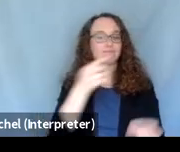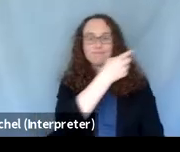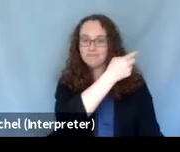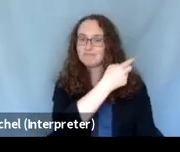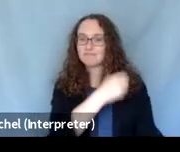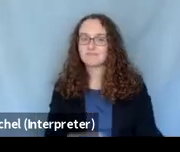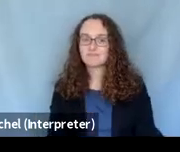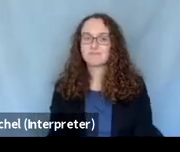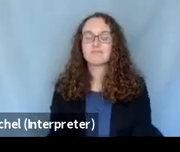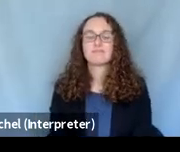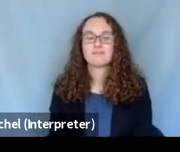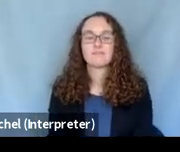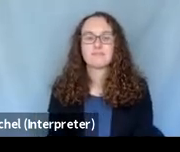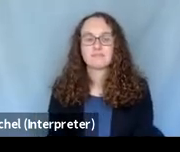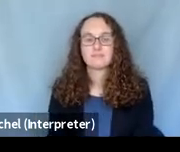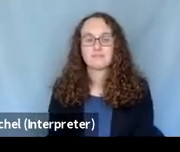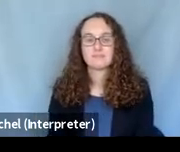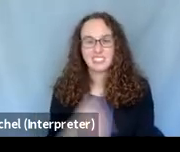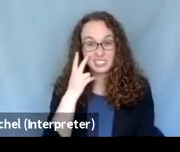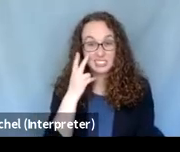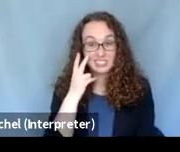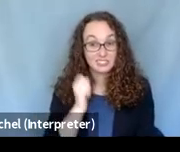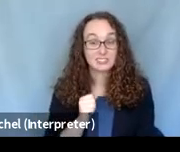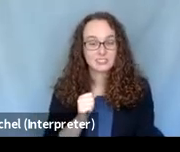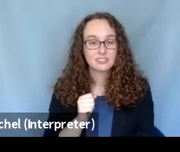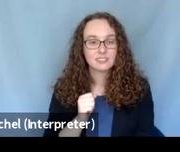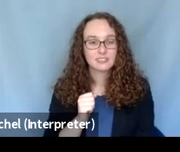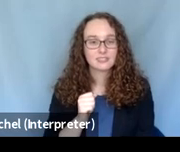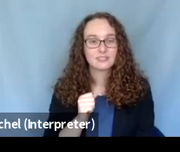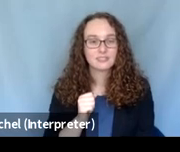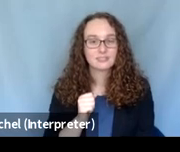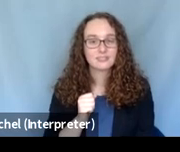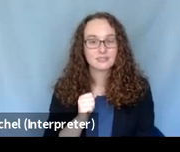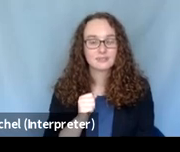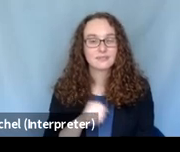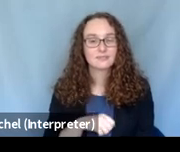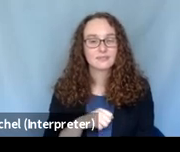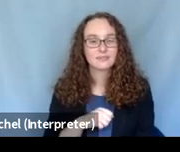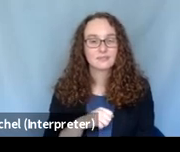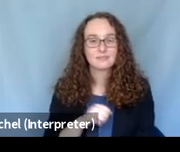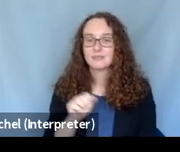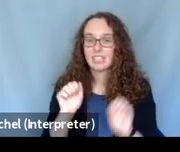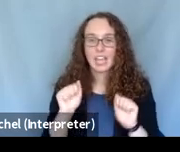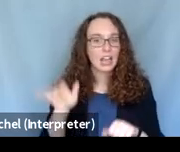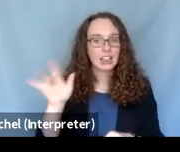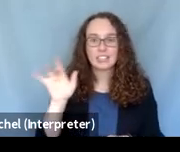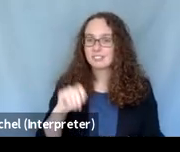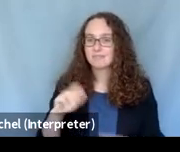students and alumni right there, or even on the box, doesn't matter. Can you click on it Karen?